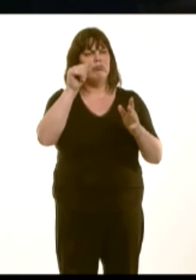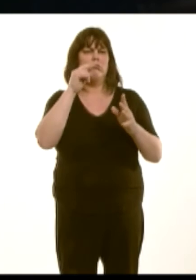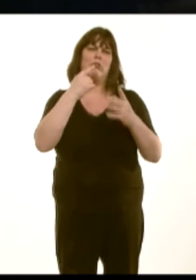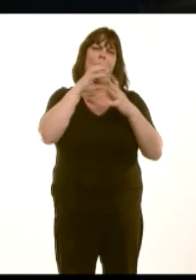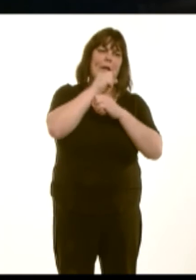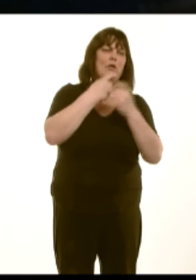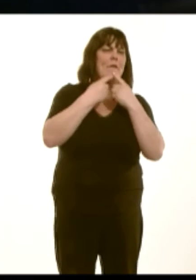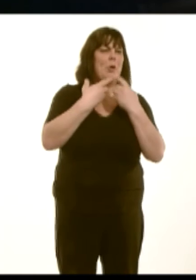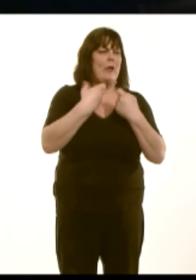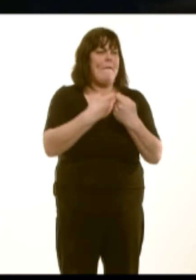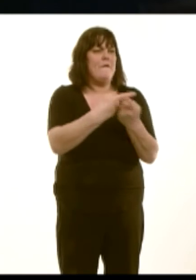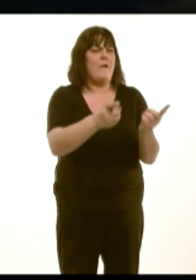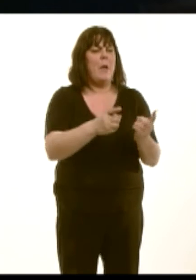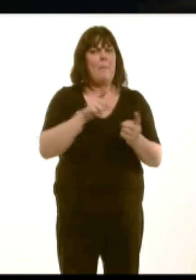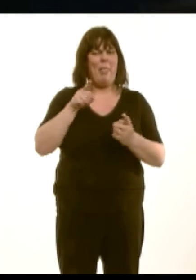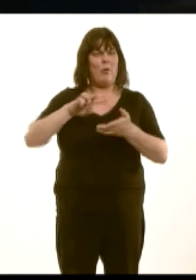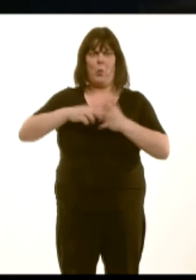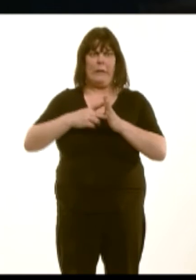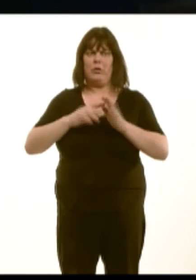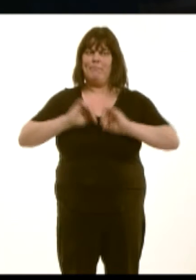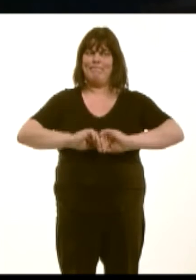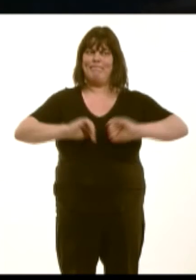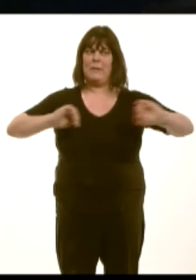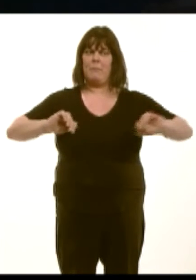I have raised this matter with the health Minister, as Iíve said.